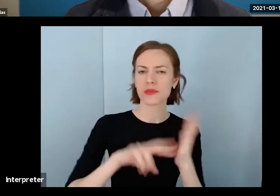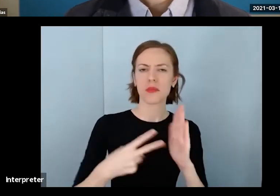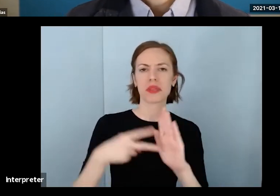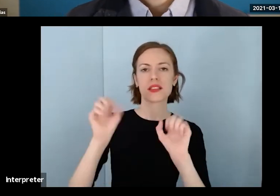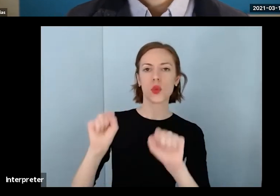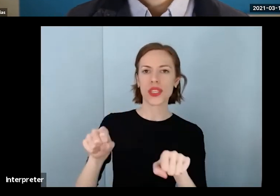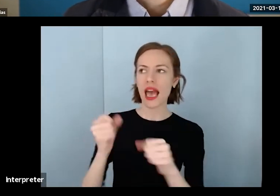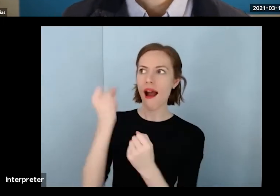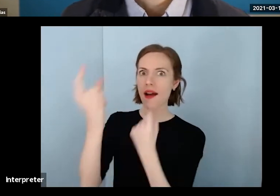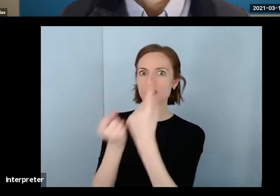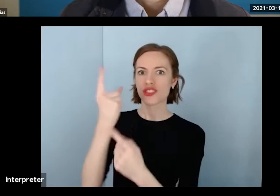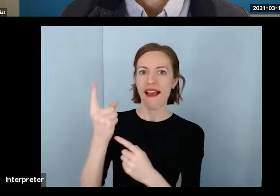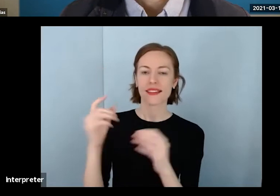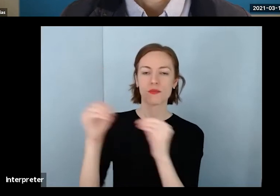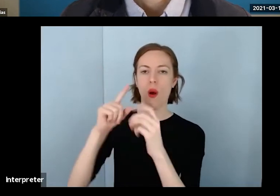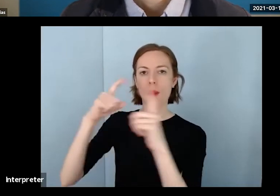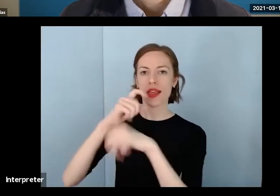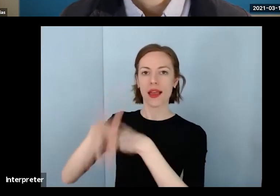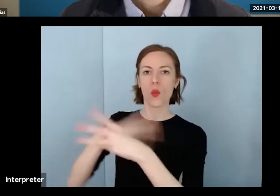But maybe algorithm behavior isn't a science.